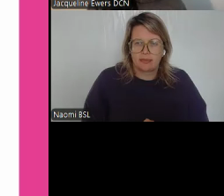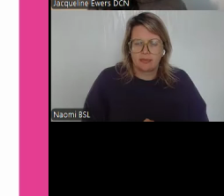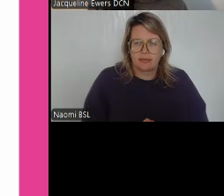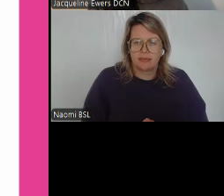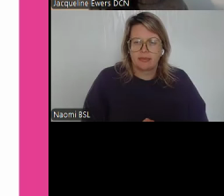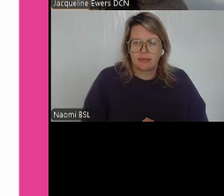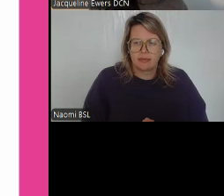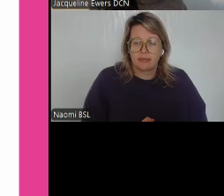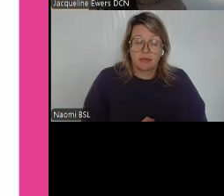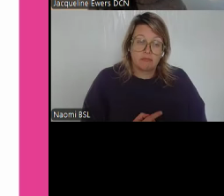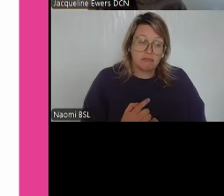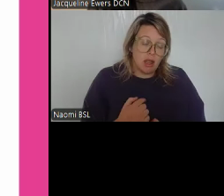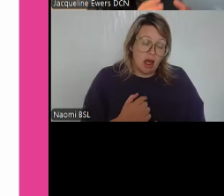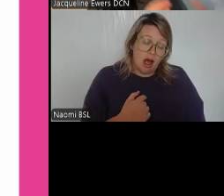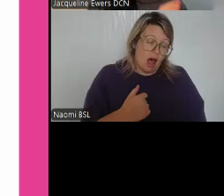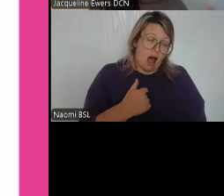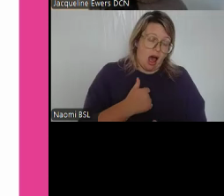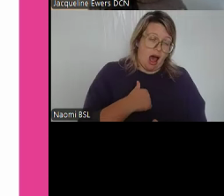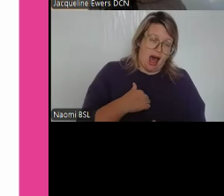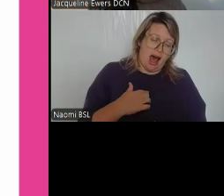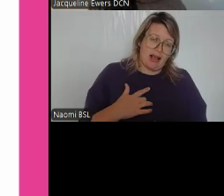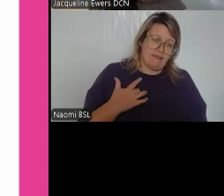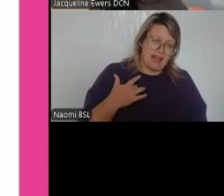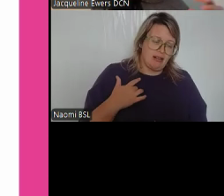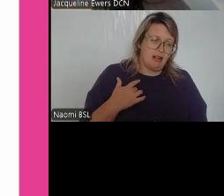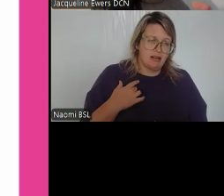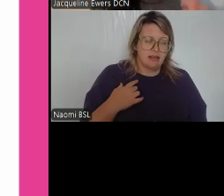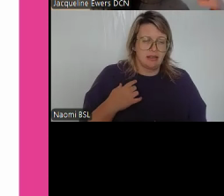for me, it's not about-- obviously,